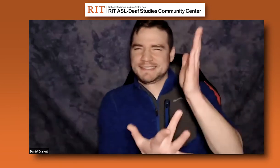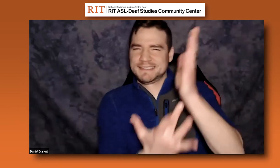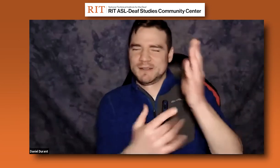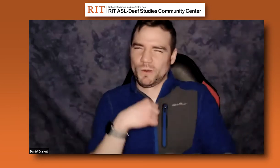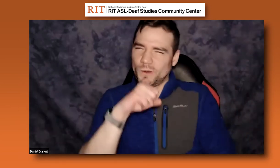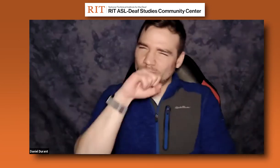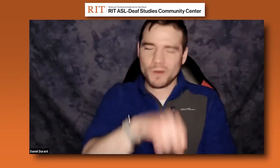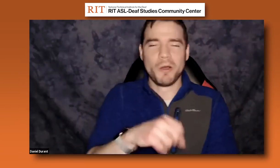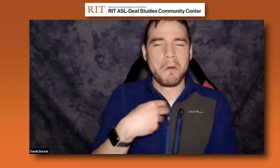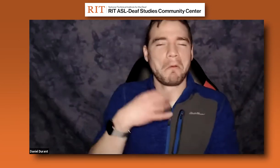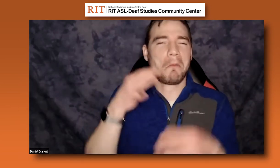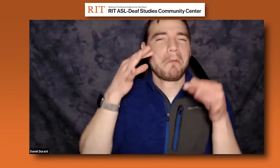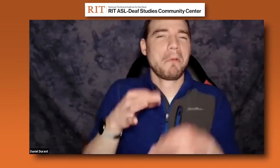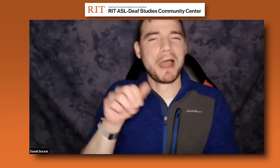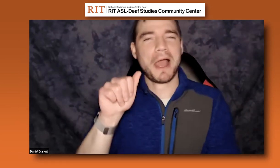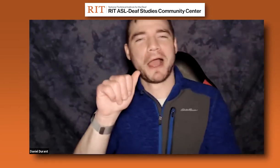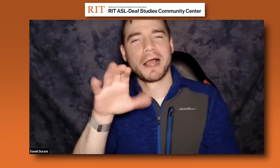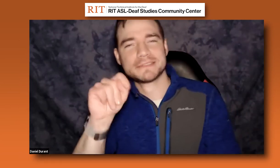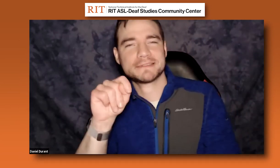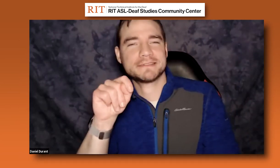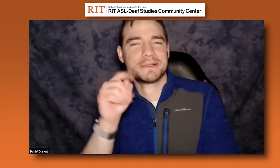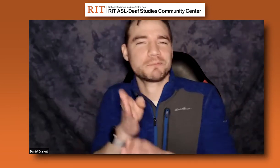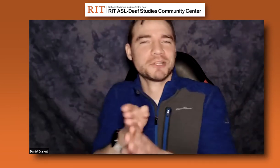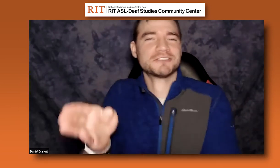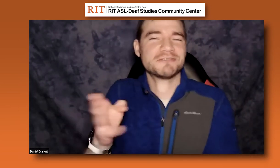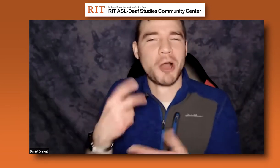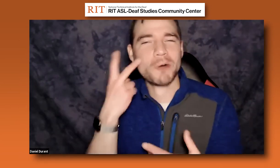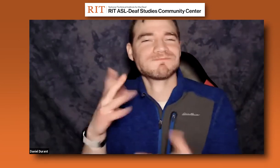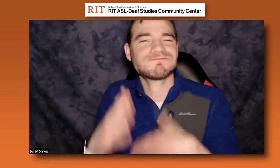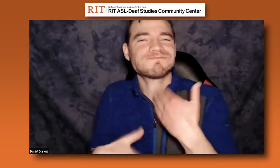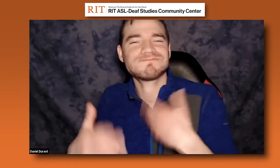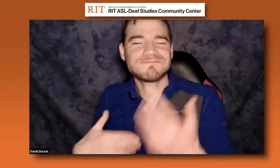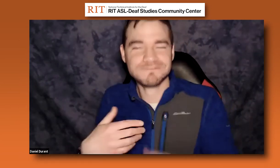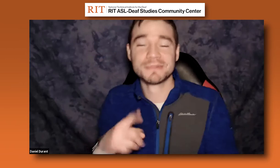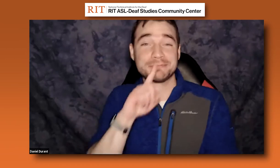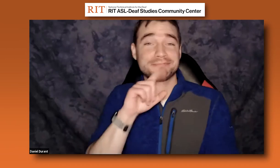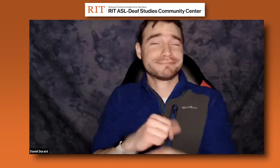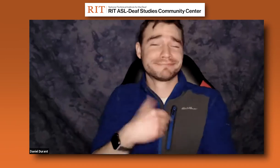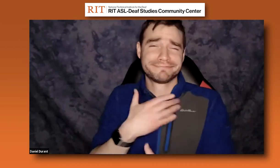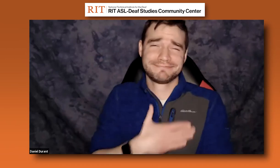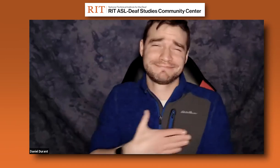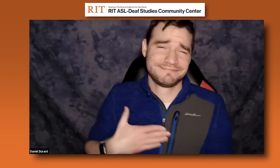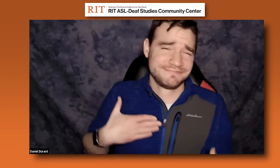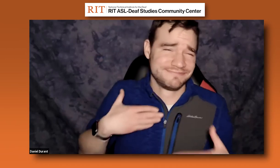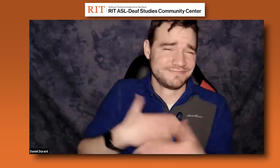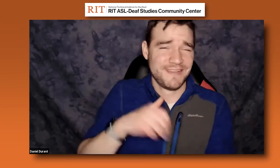anything tech-related I love, so I thought that might be a good major for me. I really did like it.